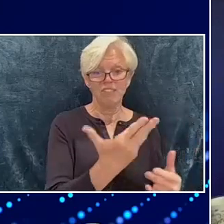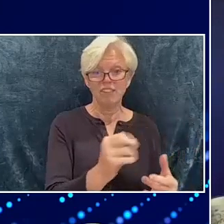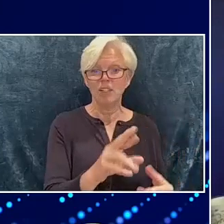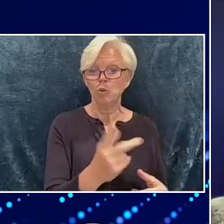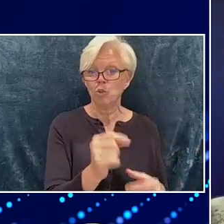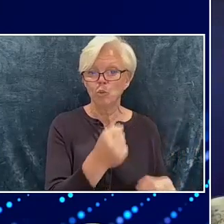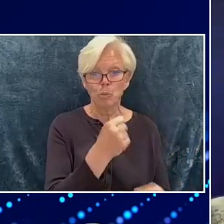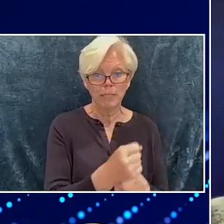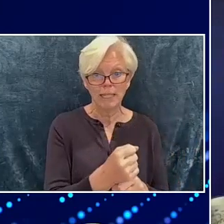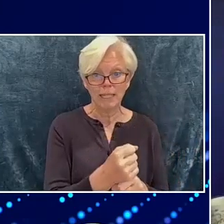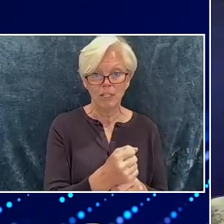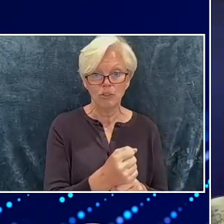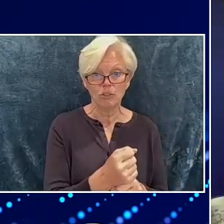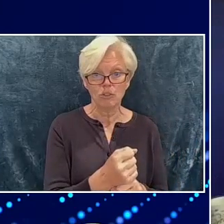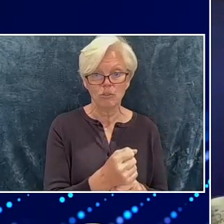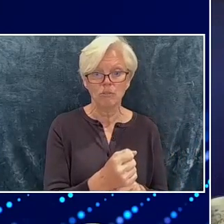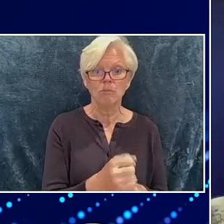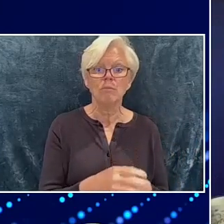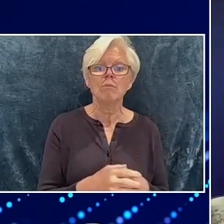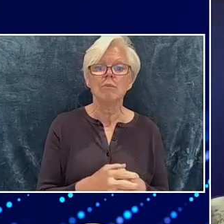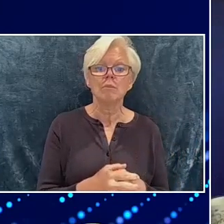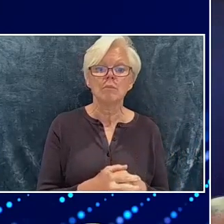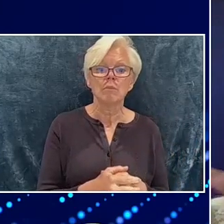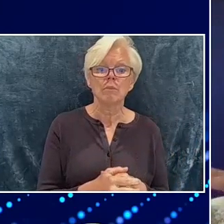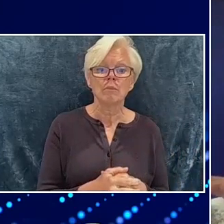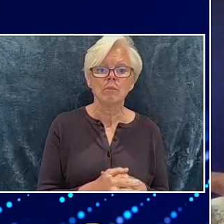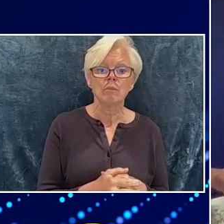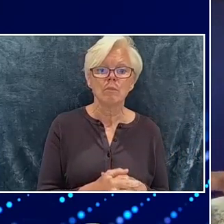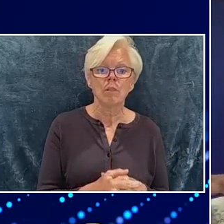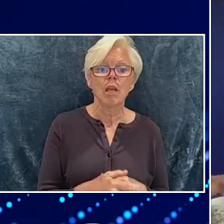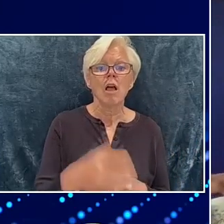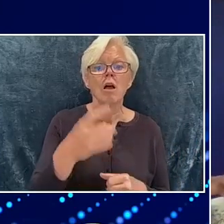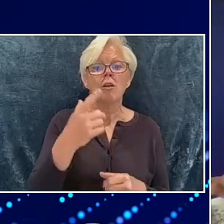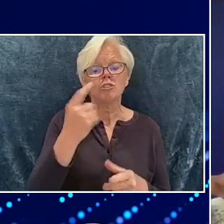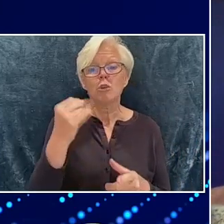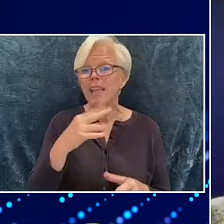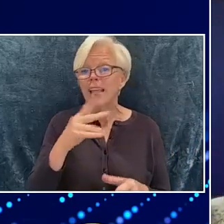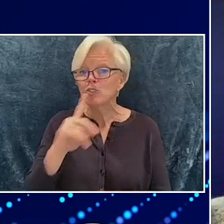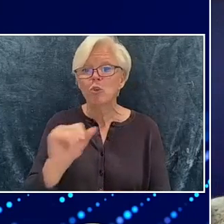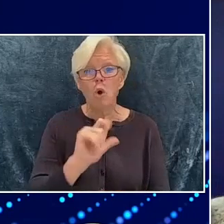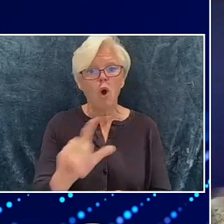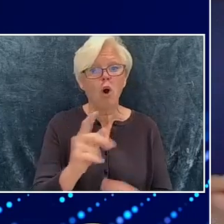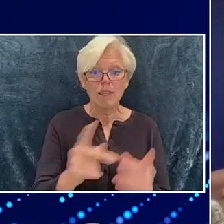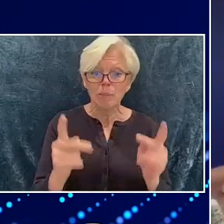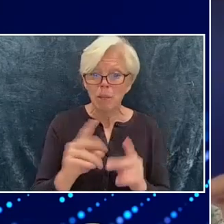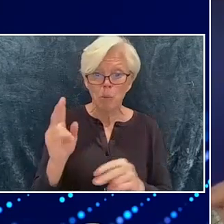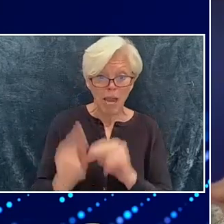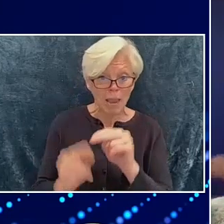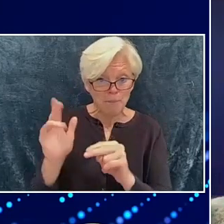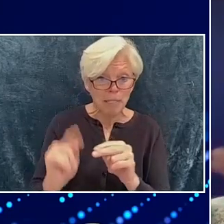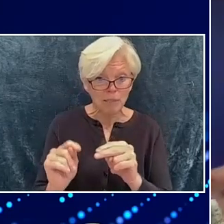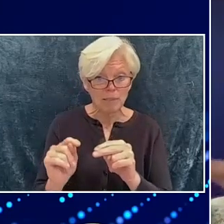disintermediation. This has been true at every one of the places I have built it, and in every one of the cases, it's been a